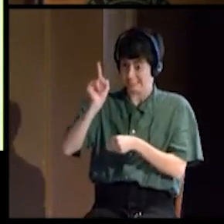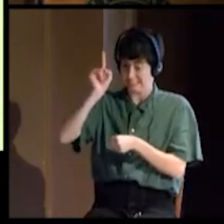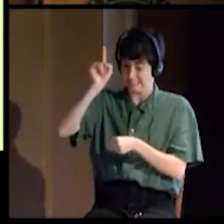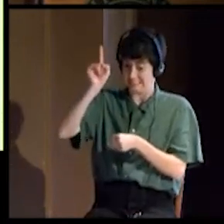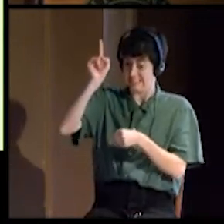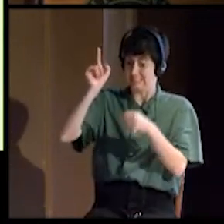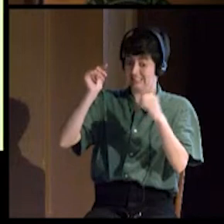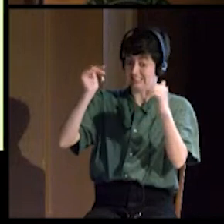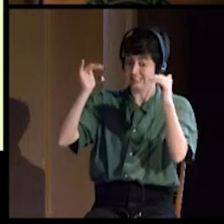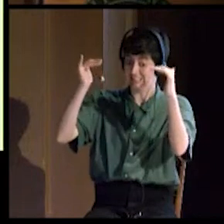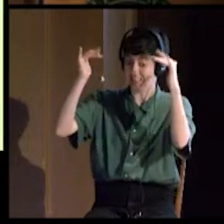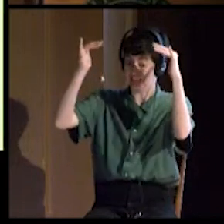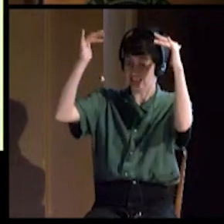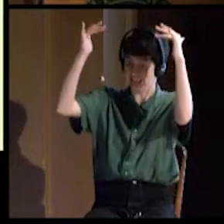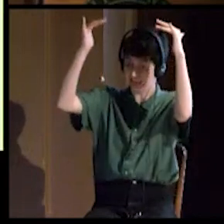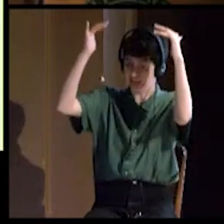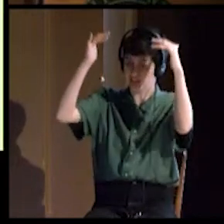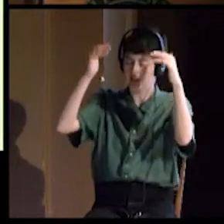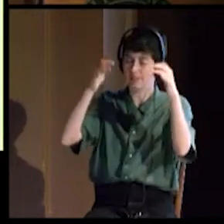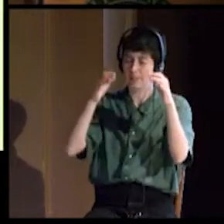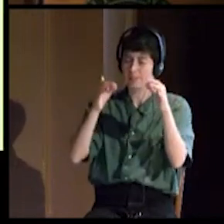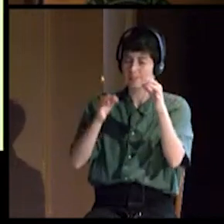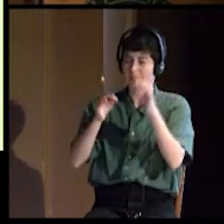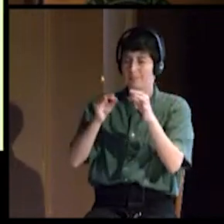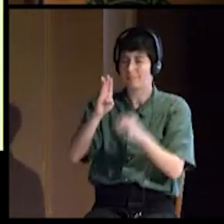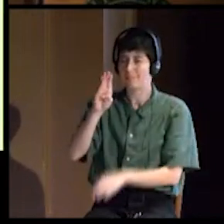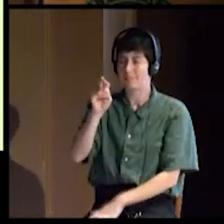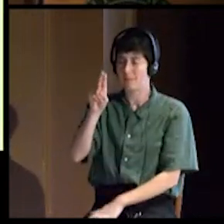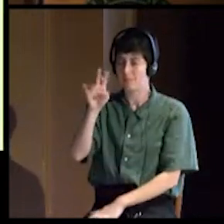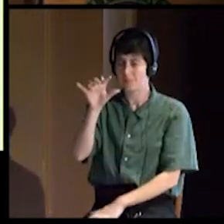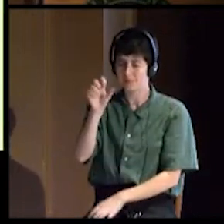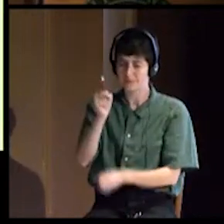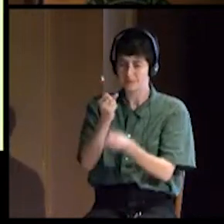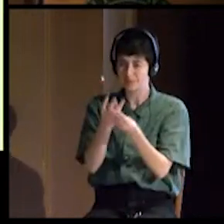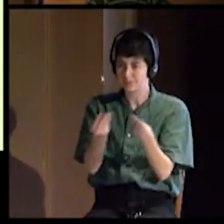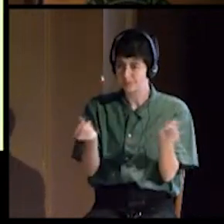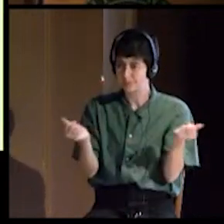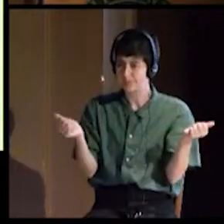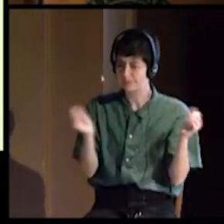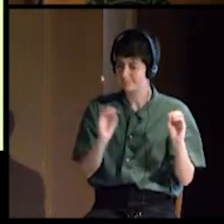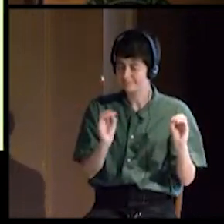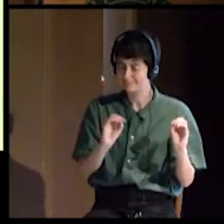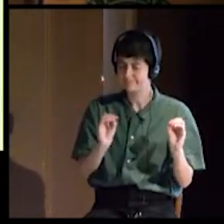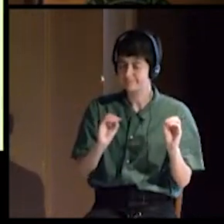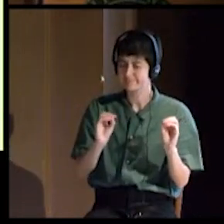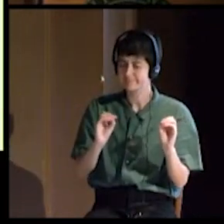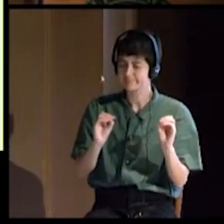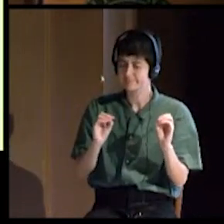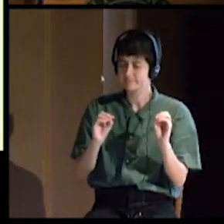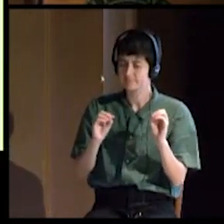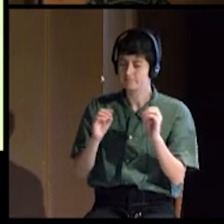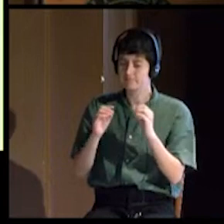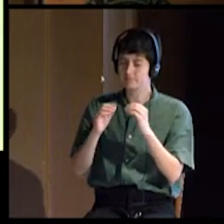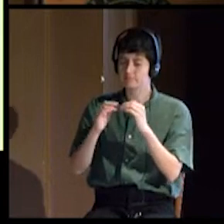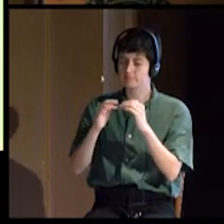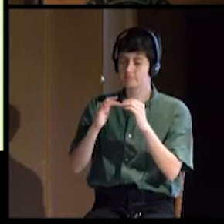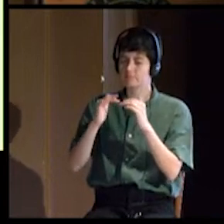you lose your fluid phase and your liquidous becomes back bending. You can begin above liquidous, your obsidian melts form.